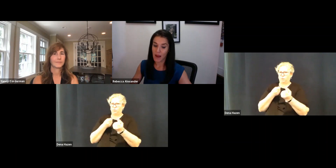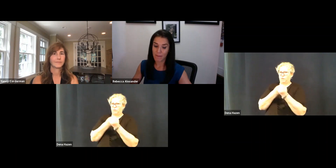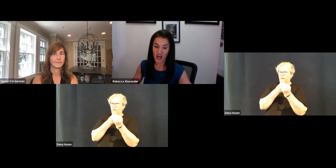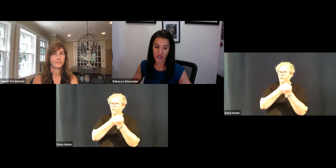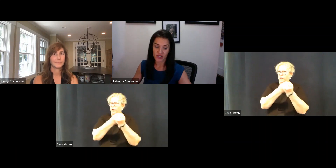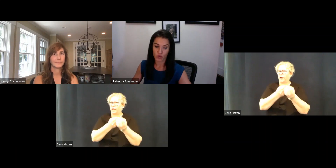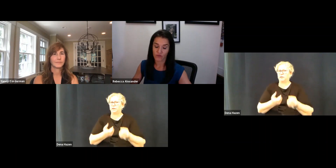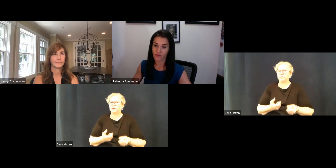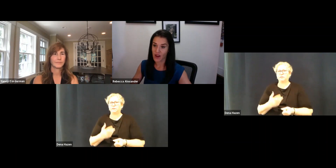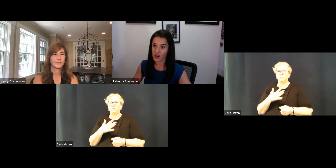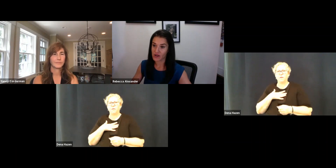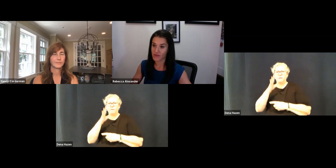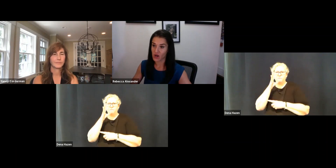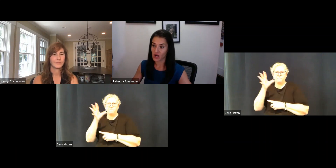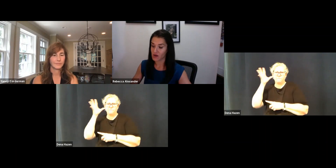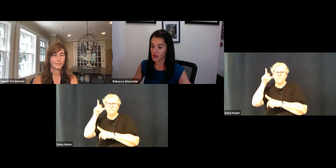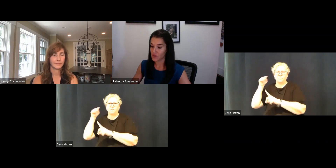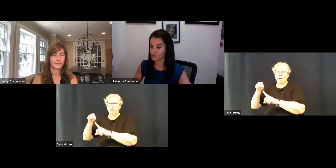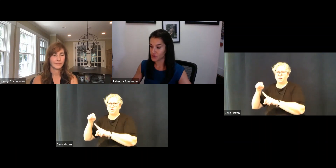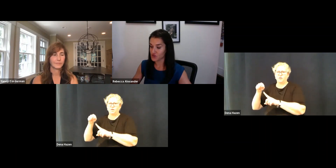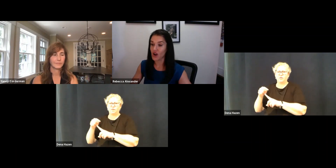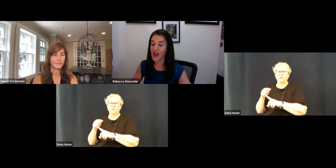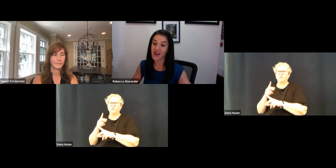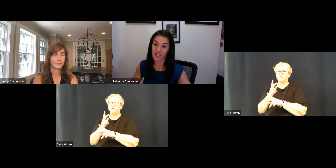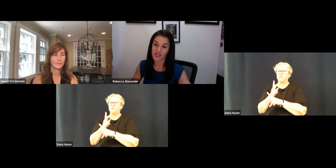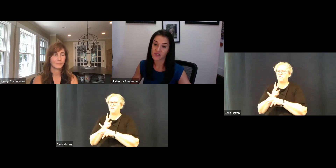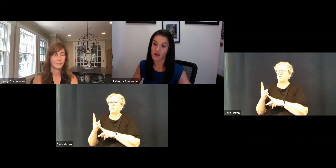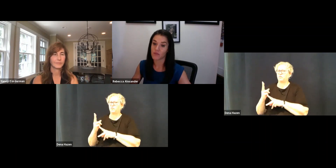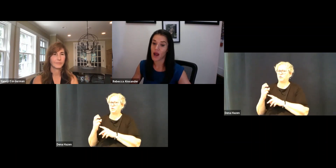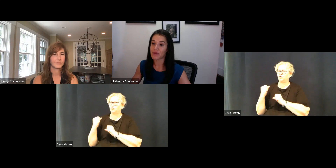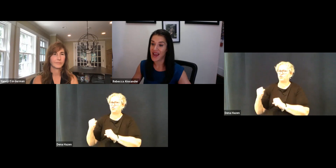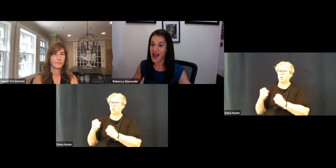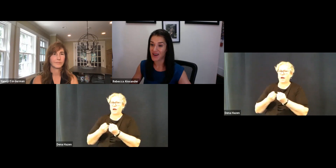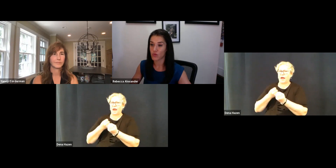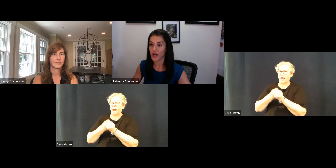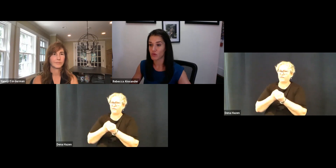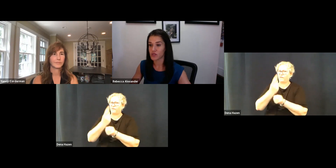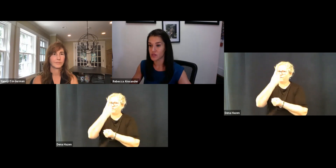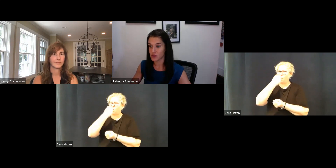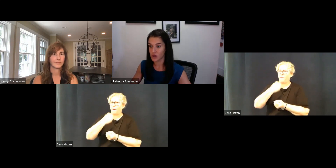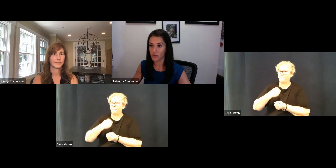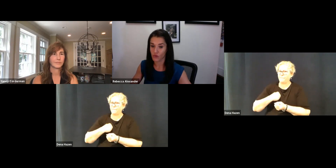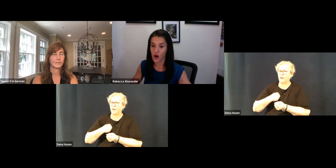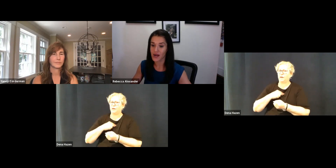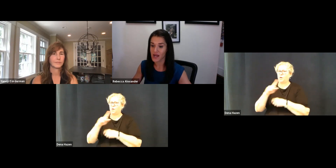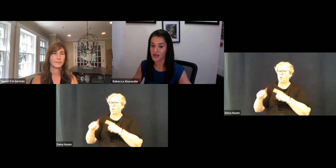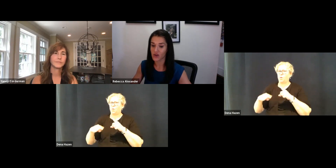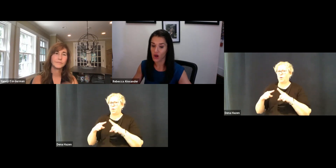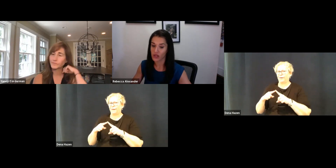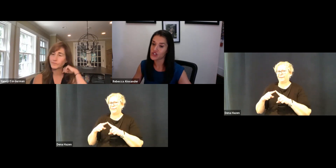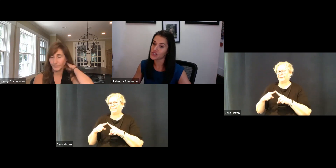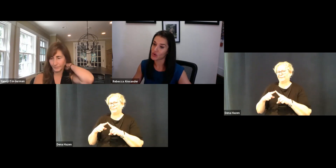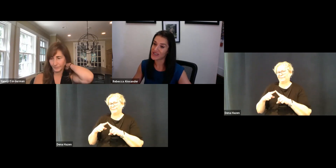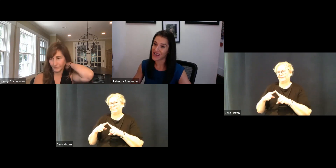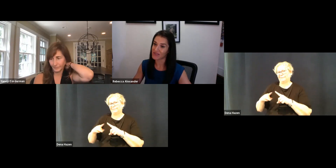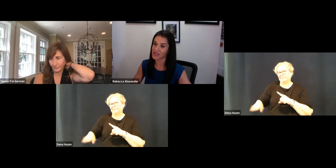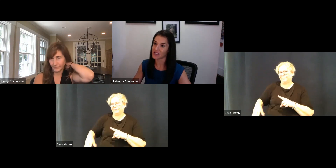My parents were very, very strong advocates on my behalf when I was-- before I attended college, and so I definitely